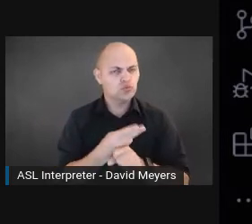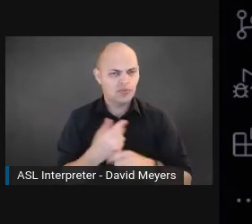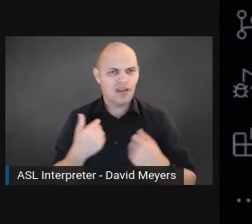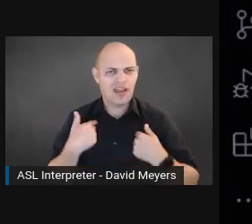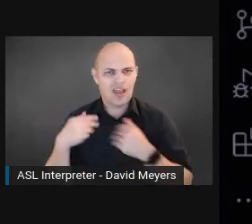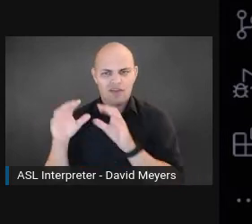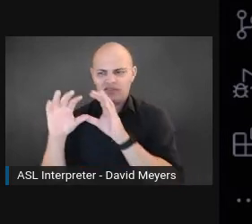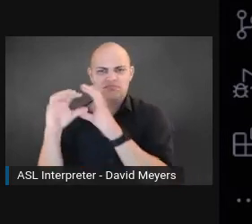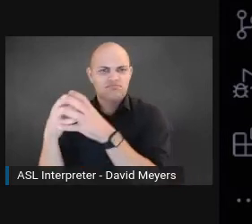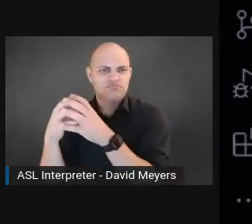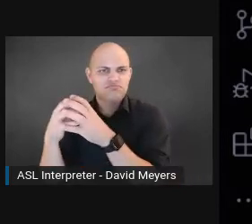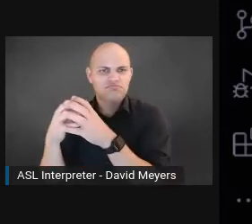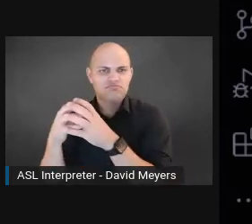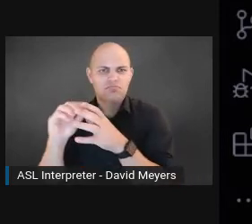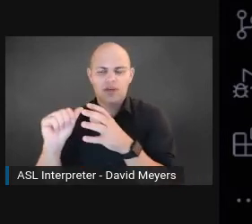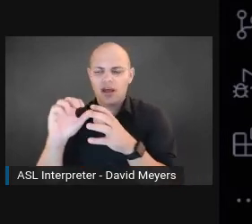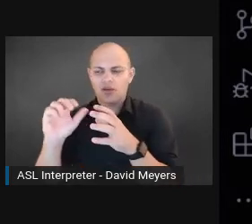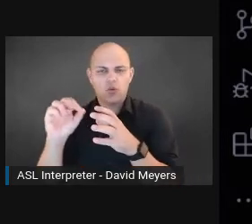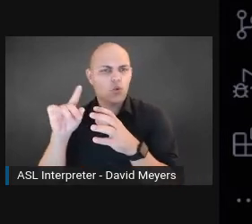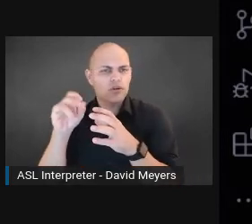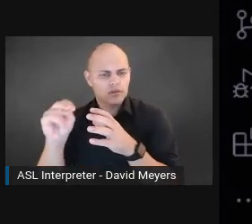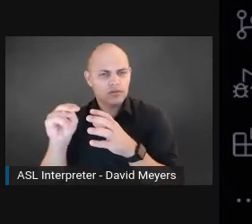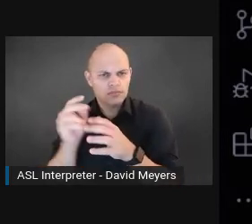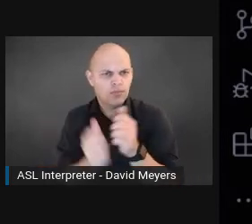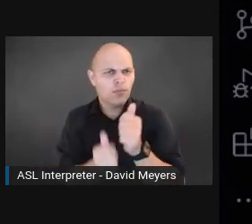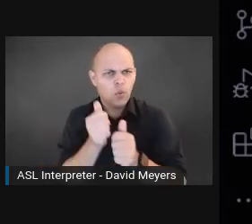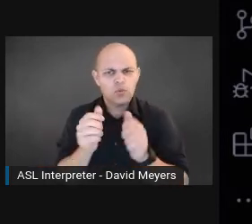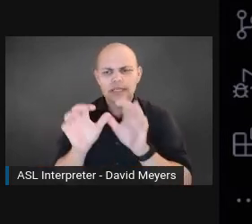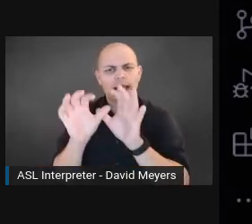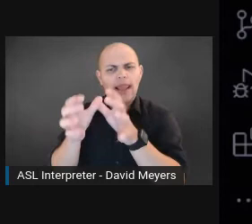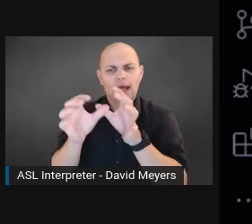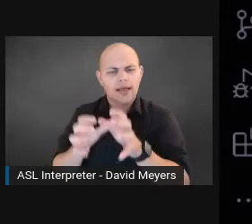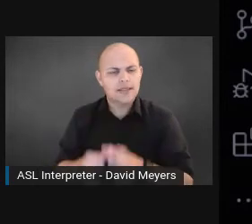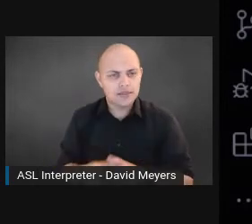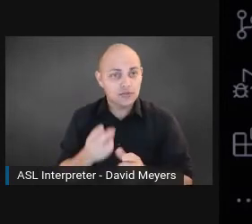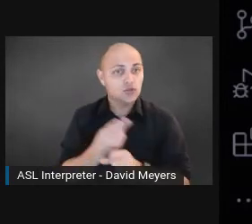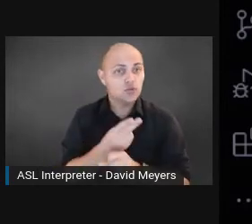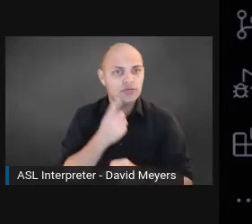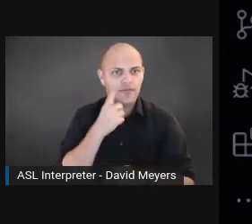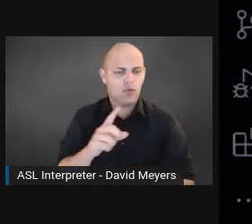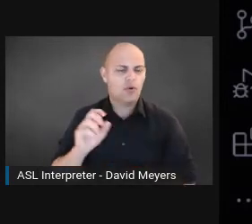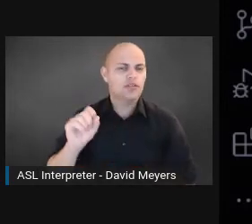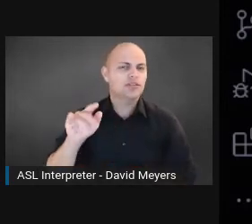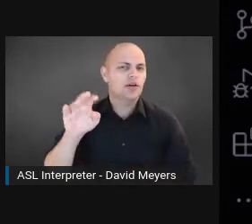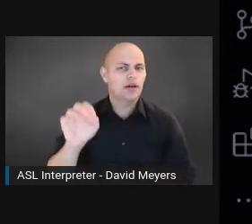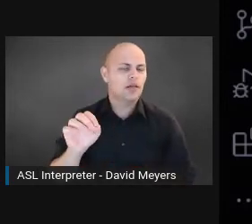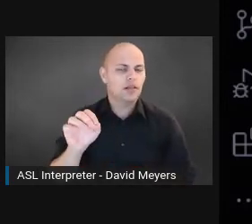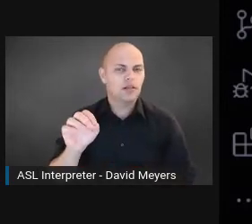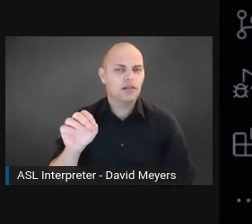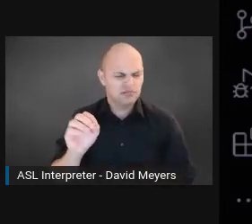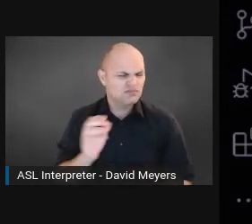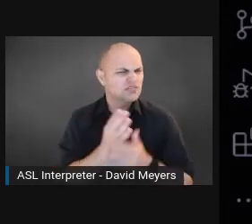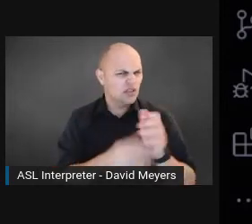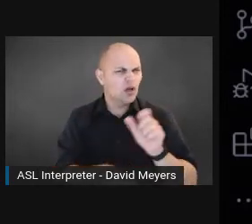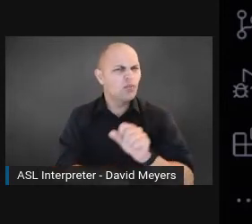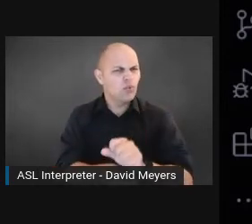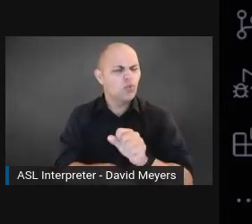Most of the classes throughout here are used for styling. We do have a little bit of work that I'm using in JavaScript